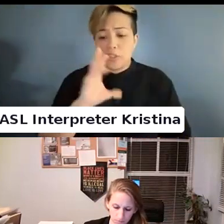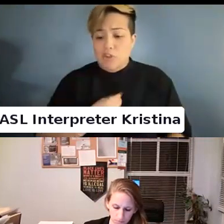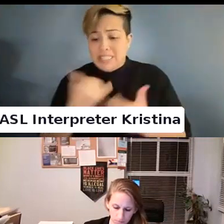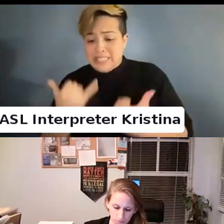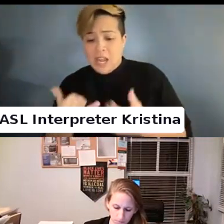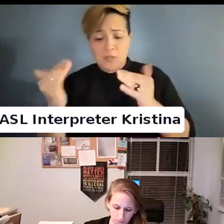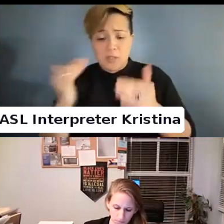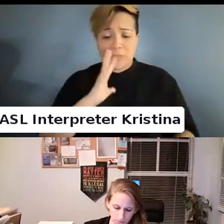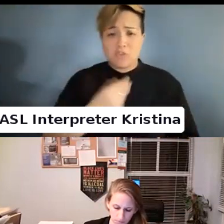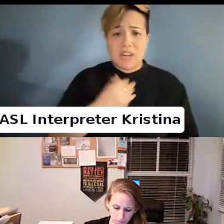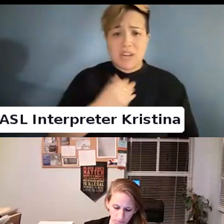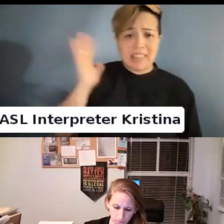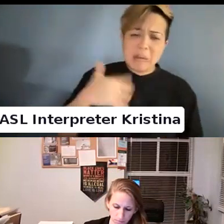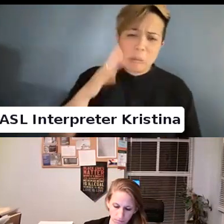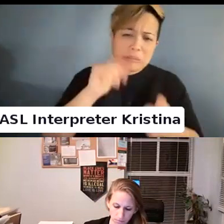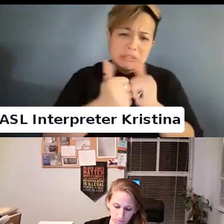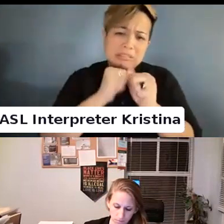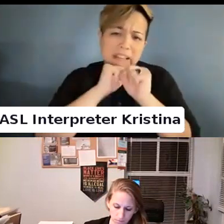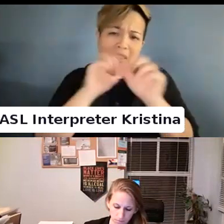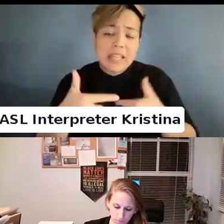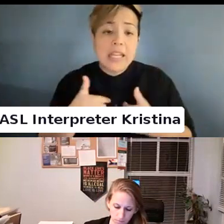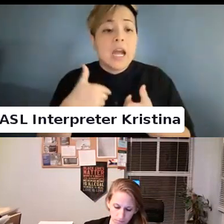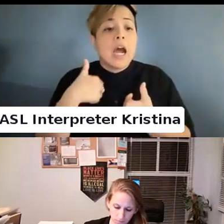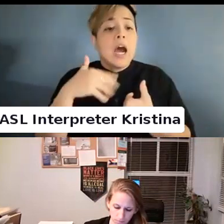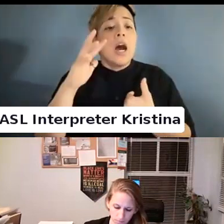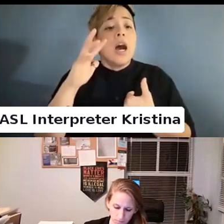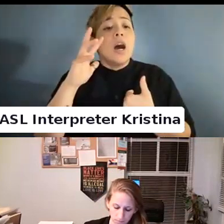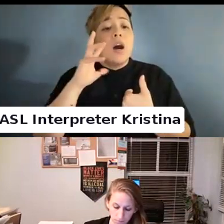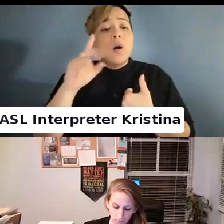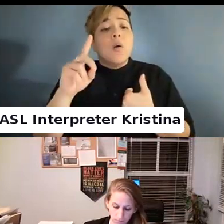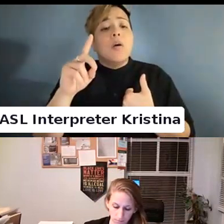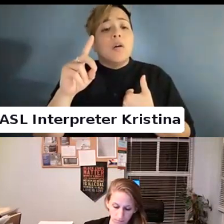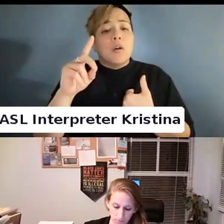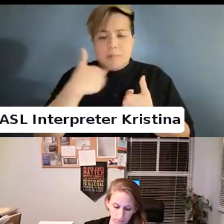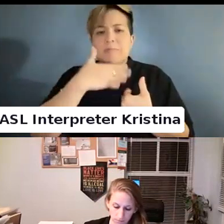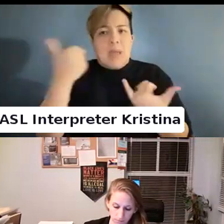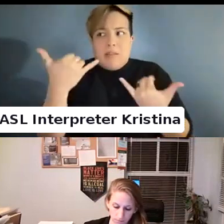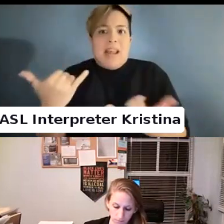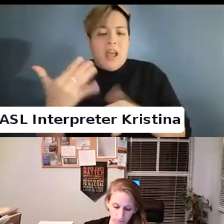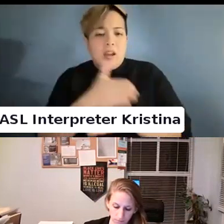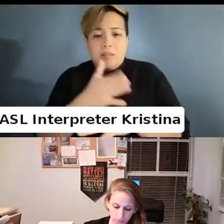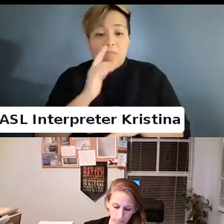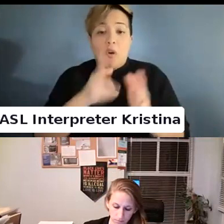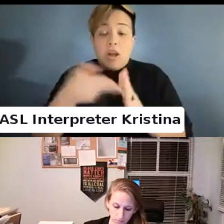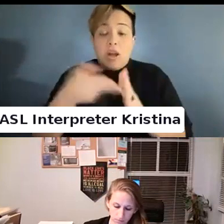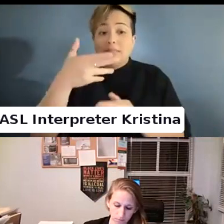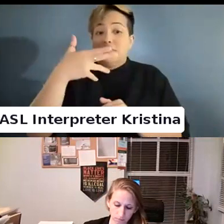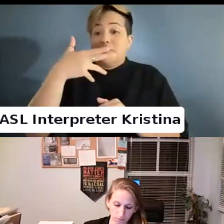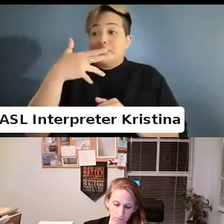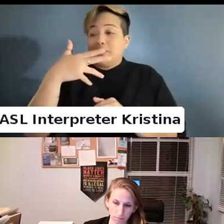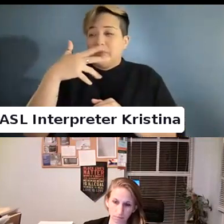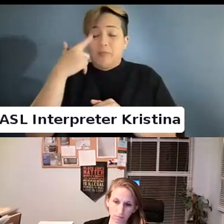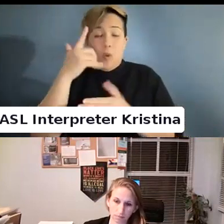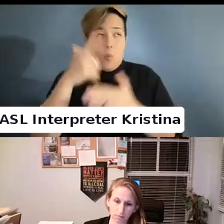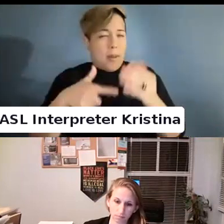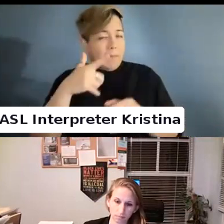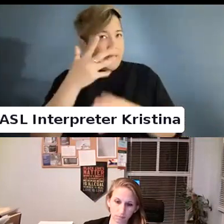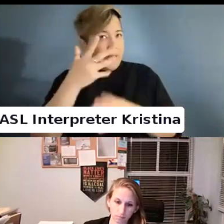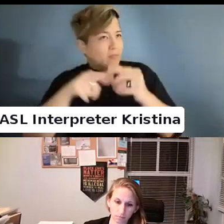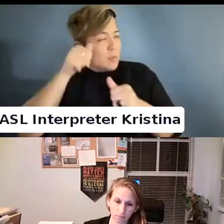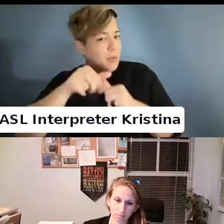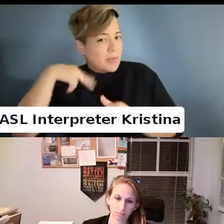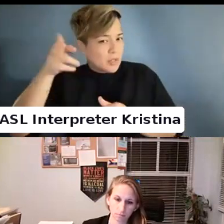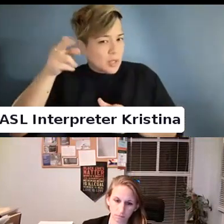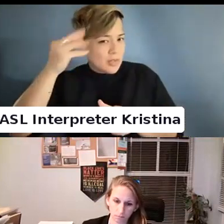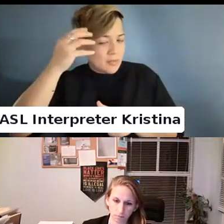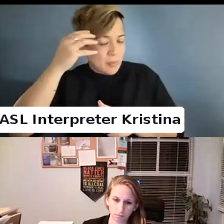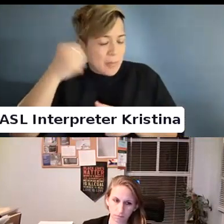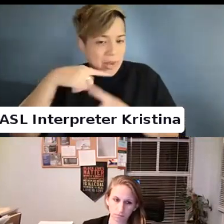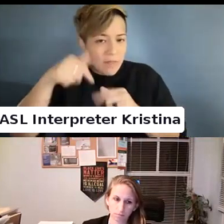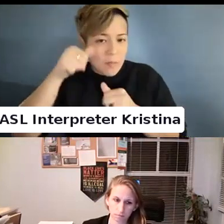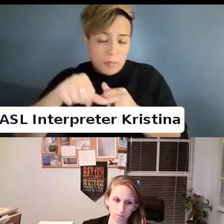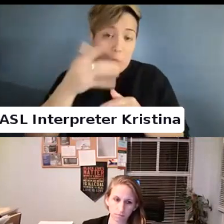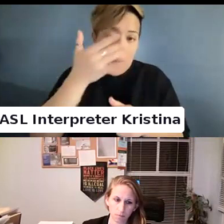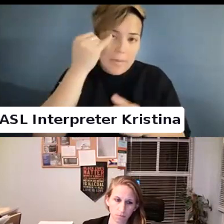I do believe at least the pessimistic part of me for the lack of historical memory relative